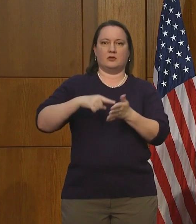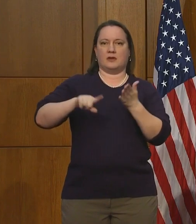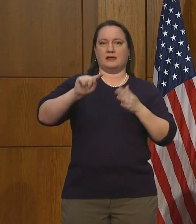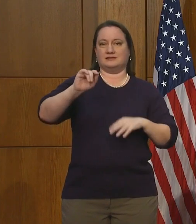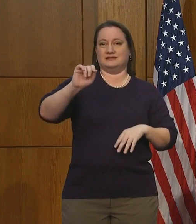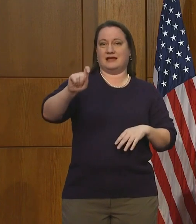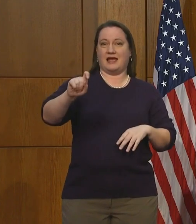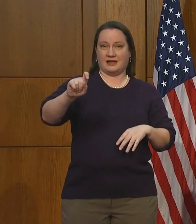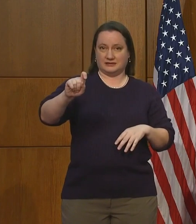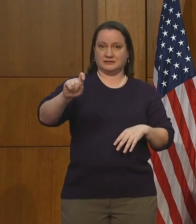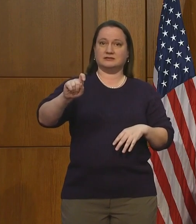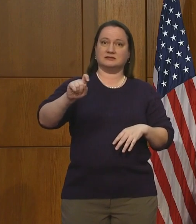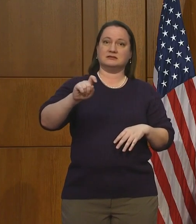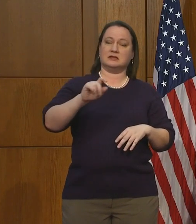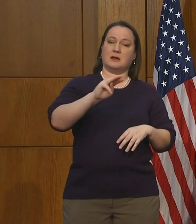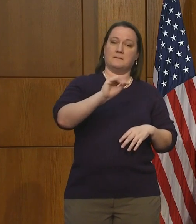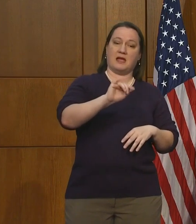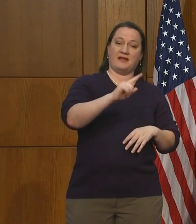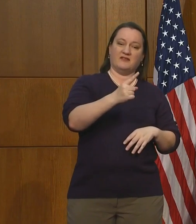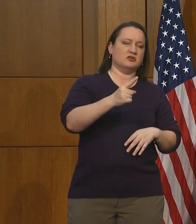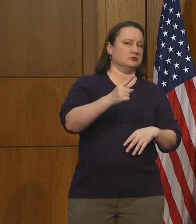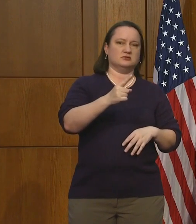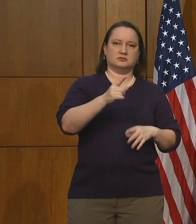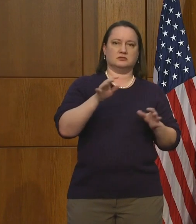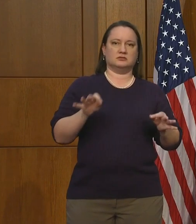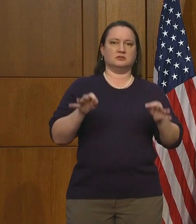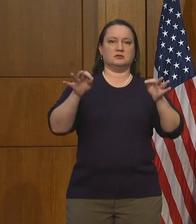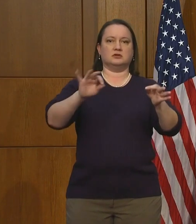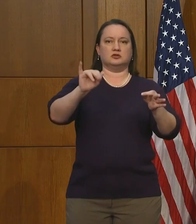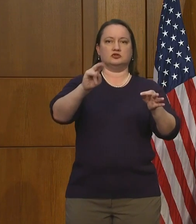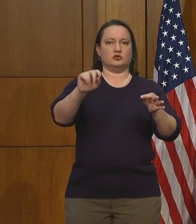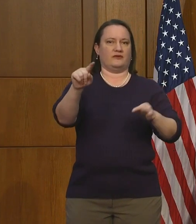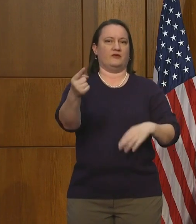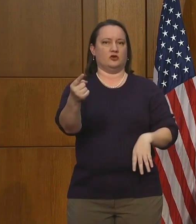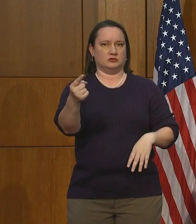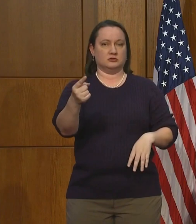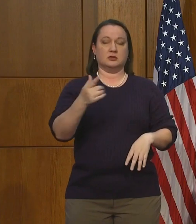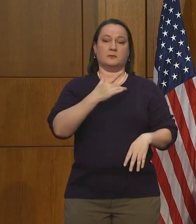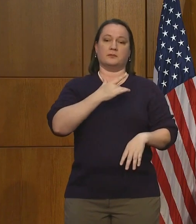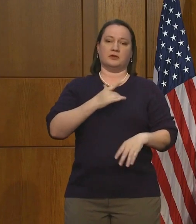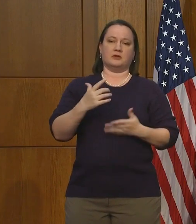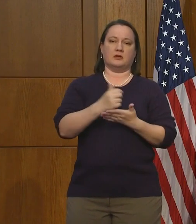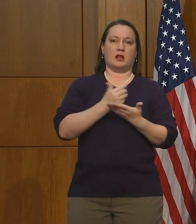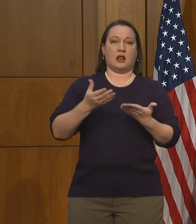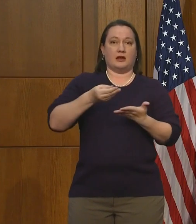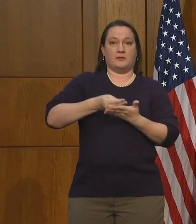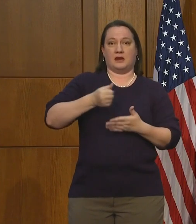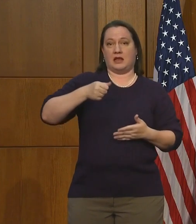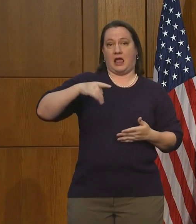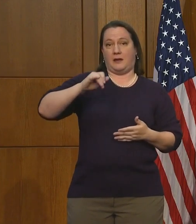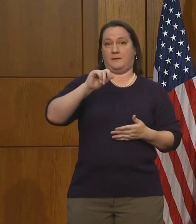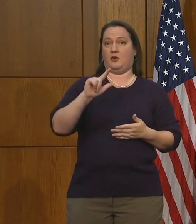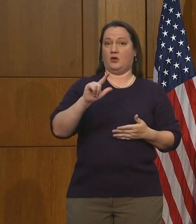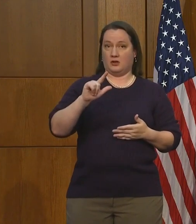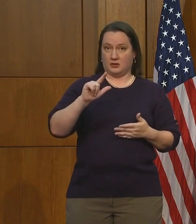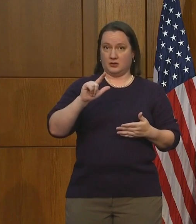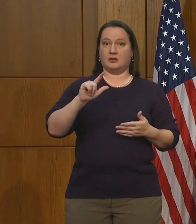FROM MAY FIRST TO JUNE FOR WE